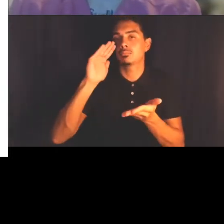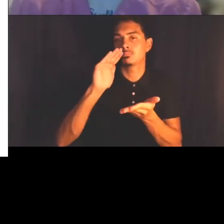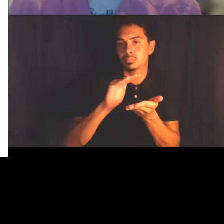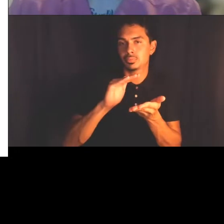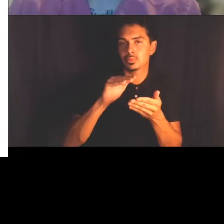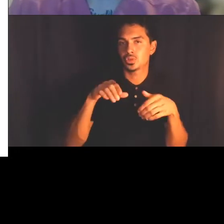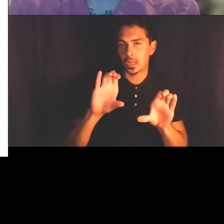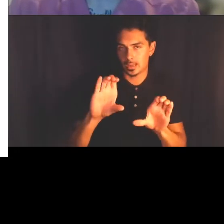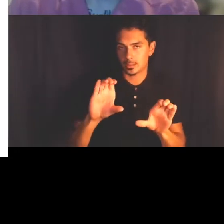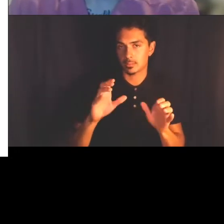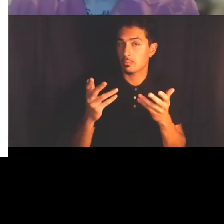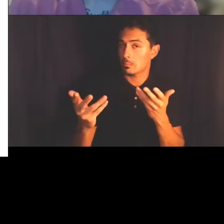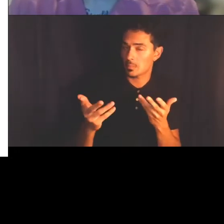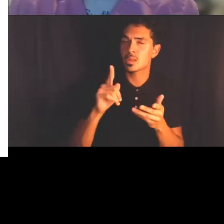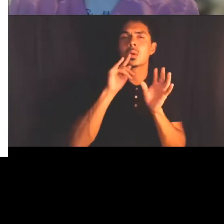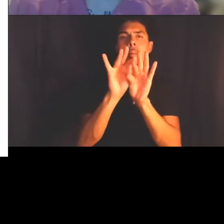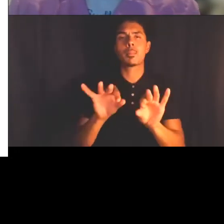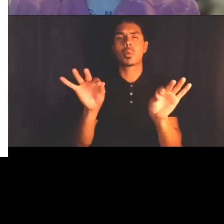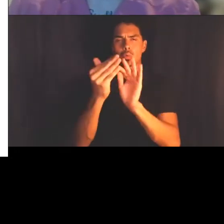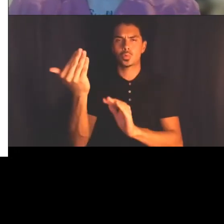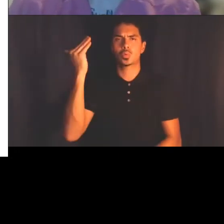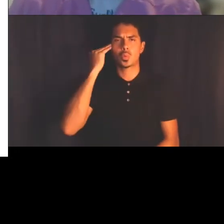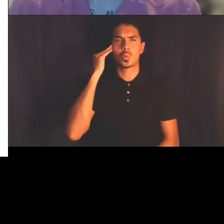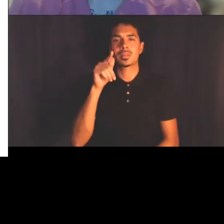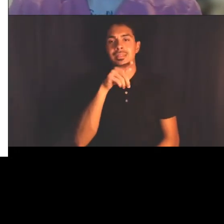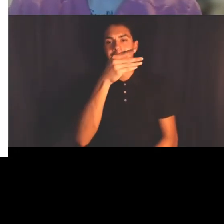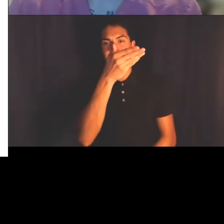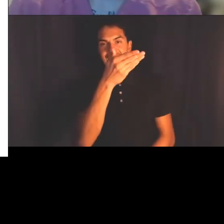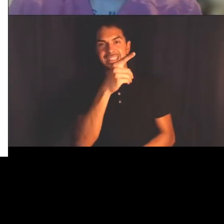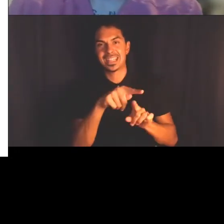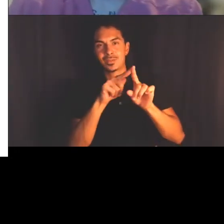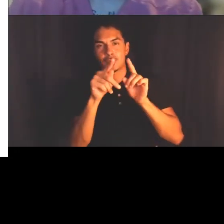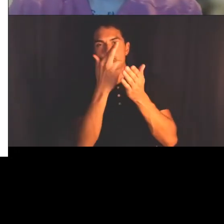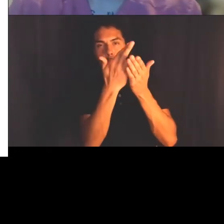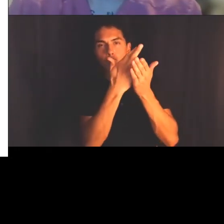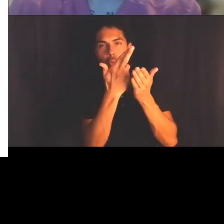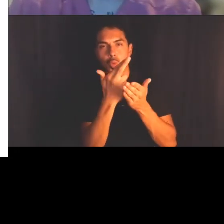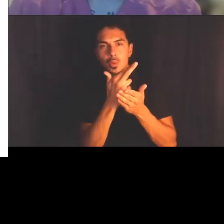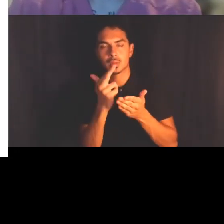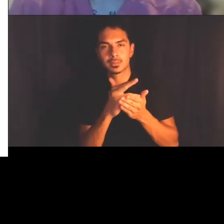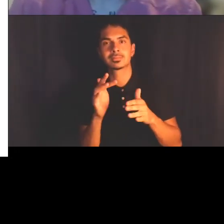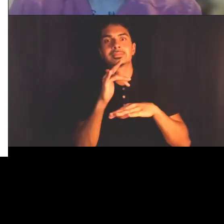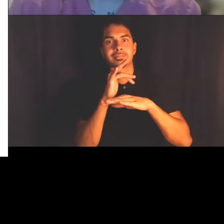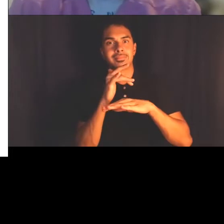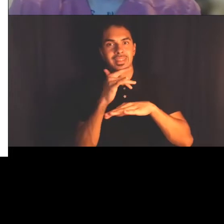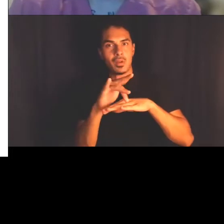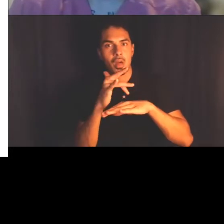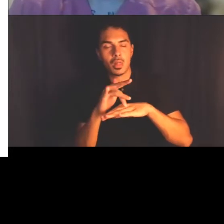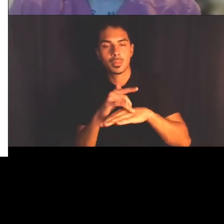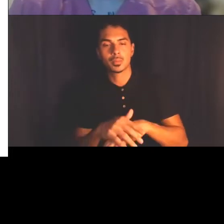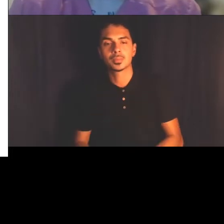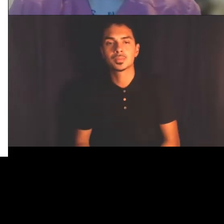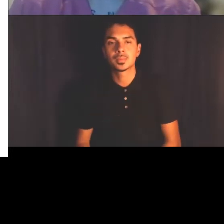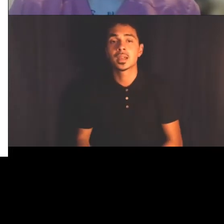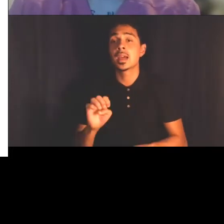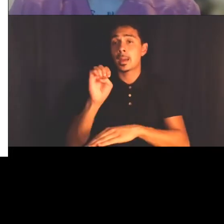So it's important to know that these resources exist, and emergency contraception shouldn't affect somebody's testosterone.